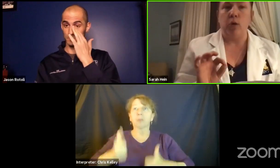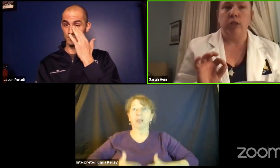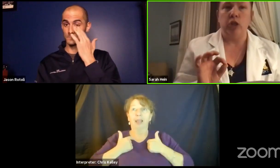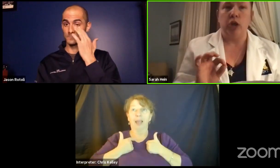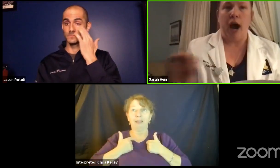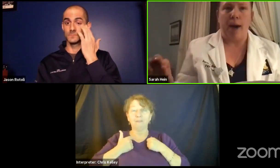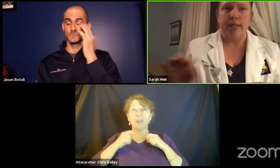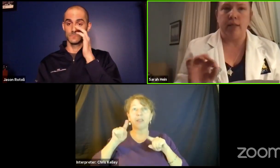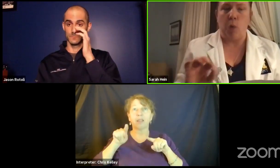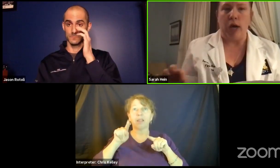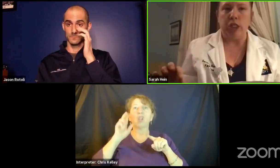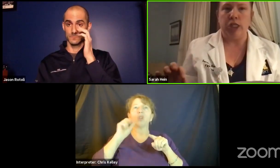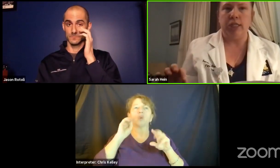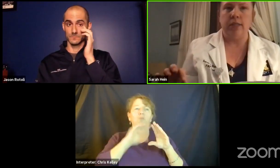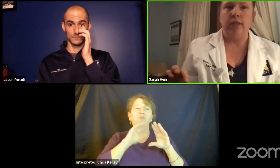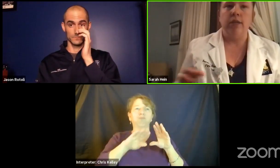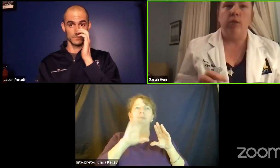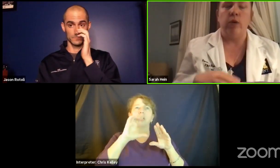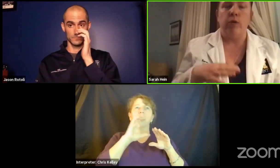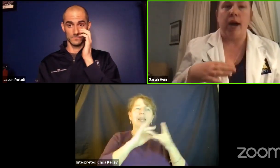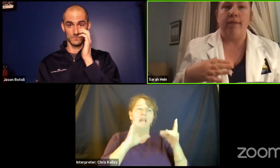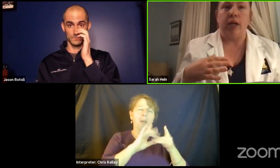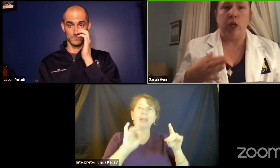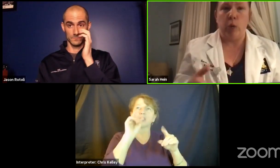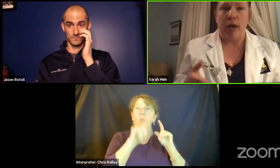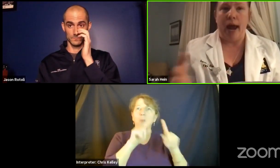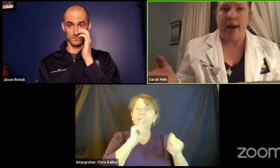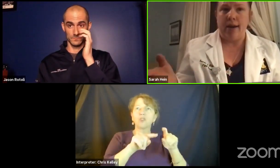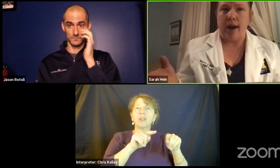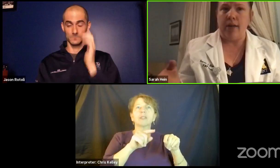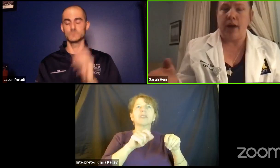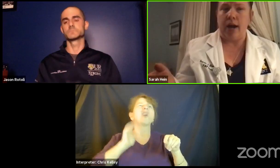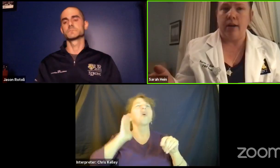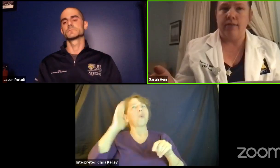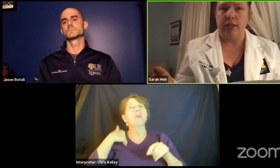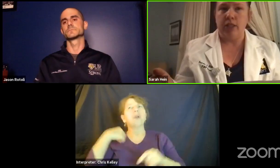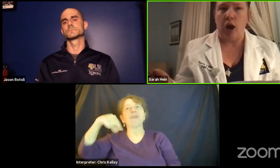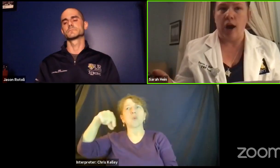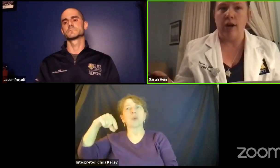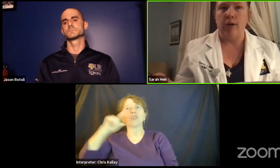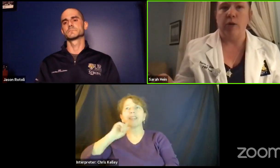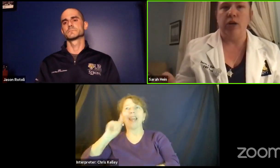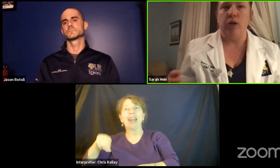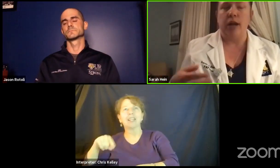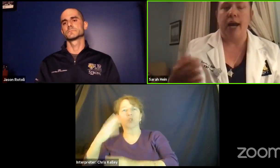have Dr. IVMuris. They're both from the University of Rochester and they're both